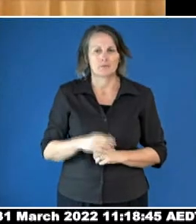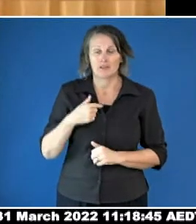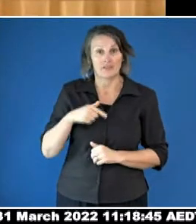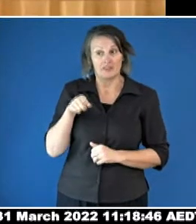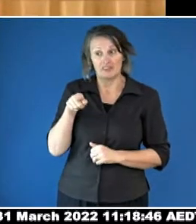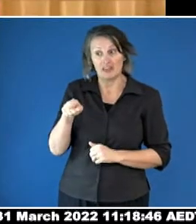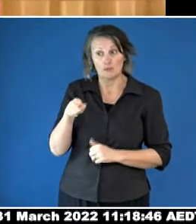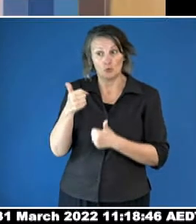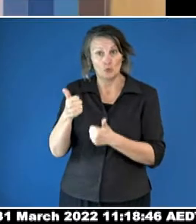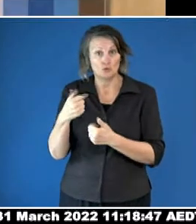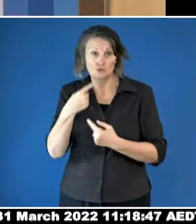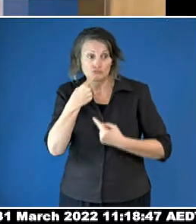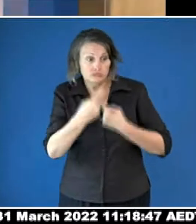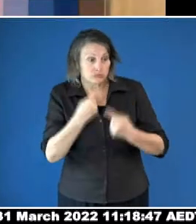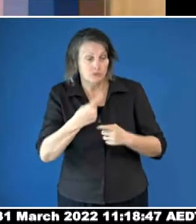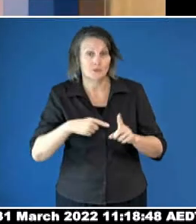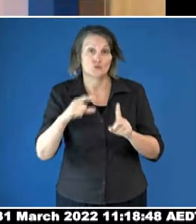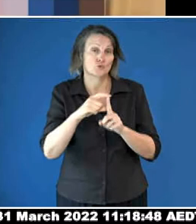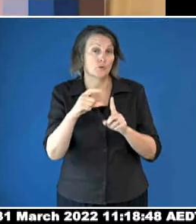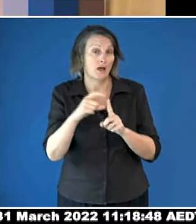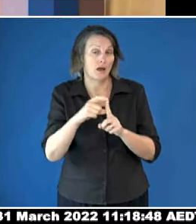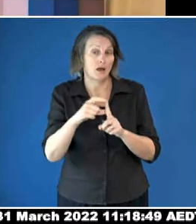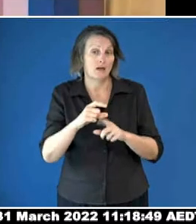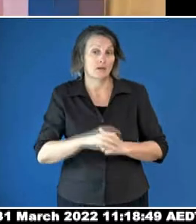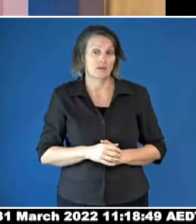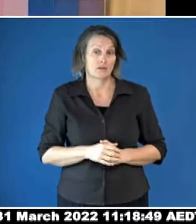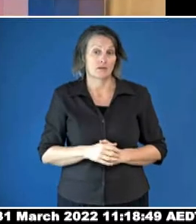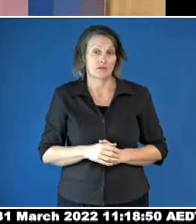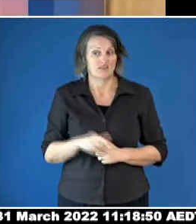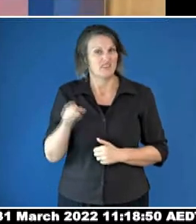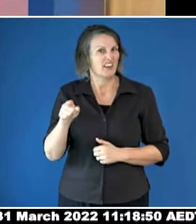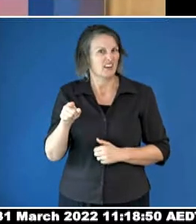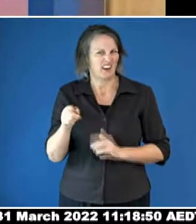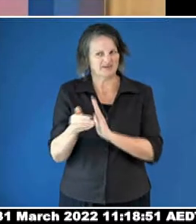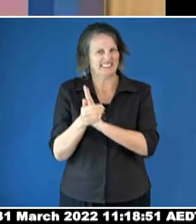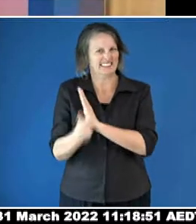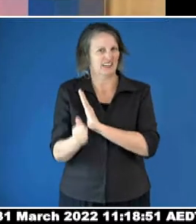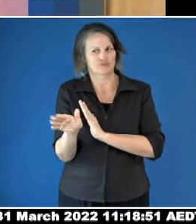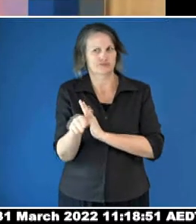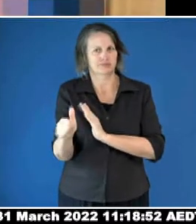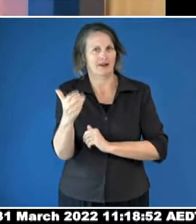Guiding our daughter, and, yeah, they - because they were trained in that area, we